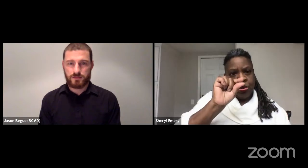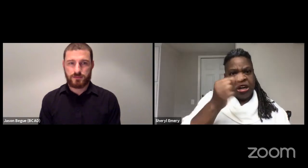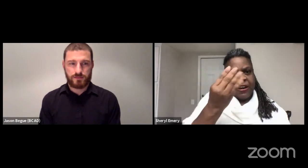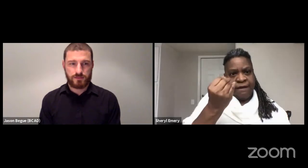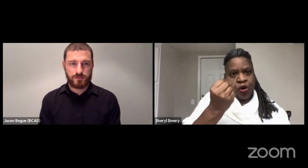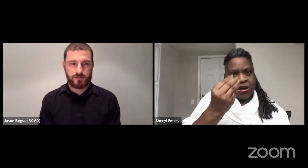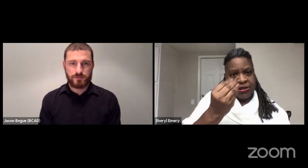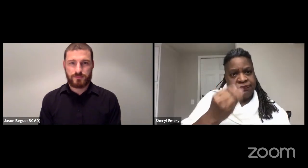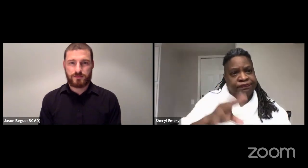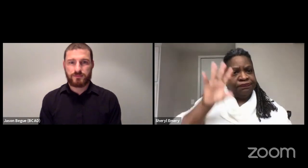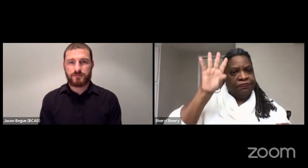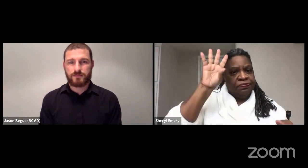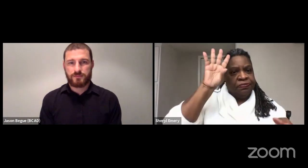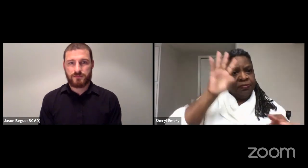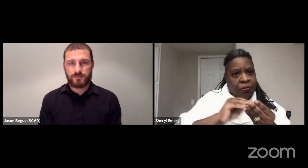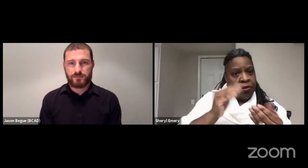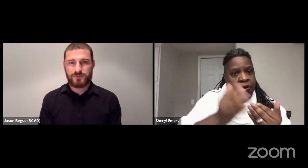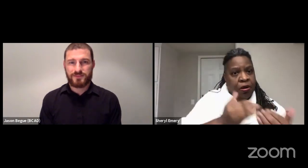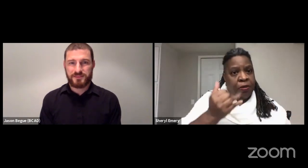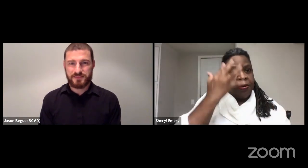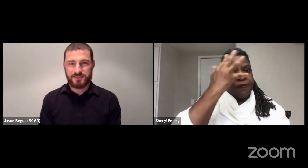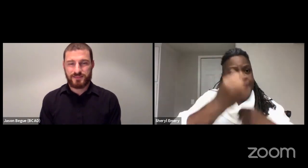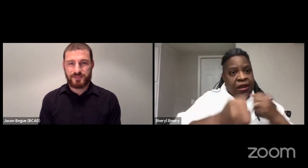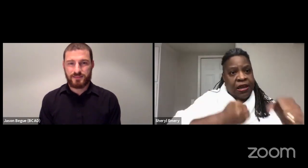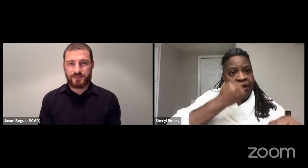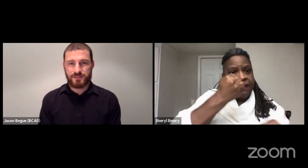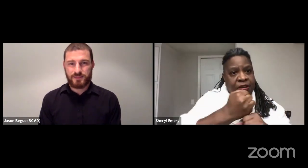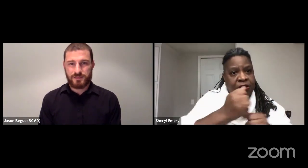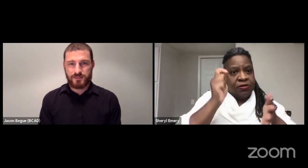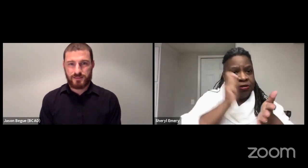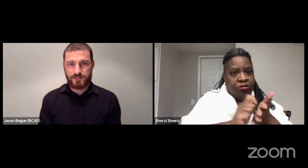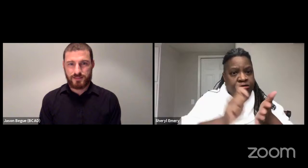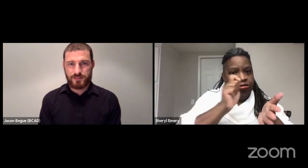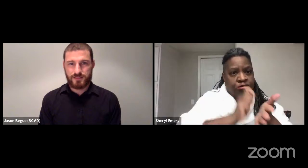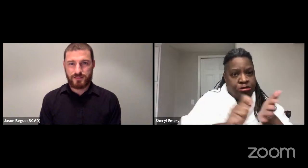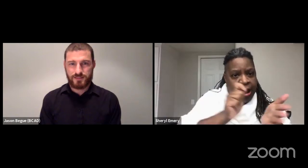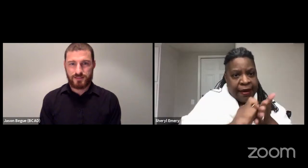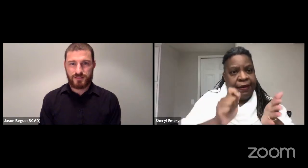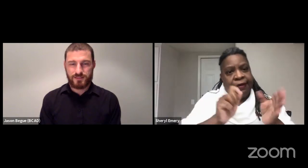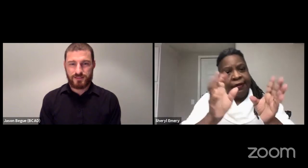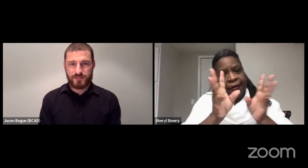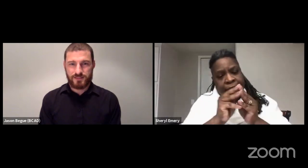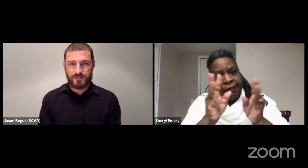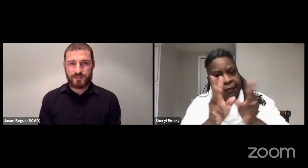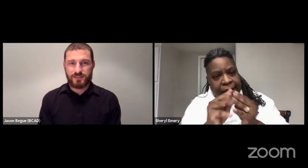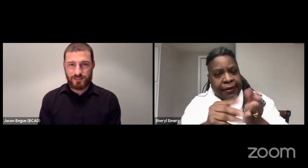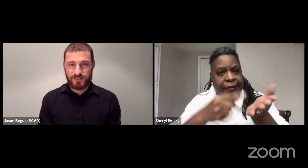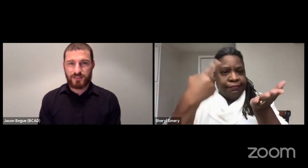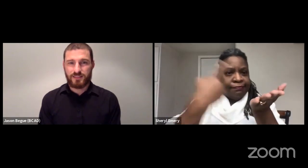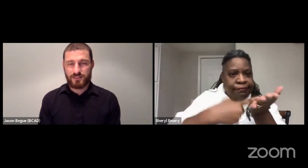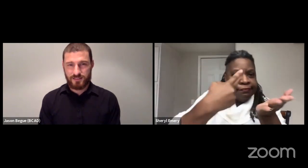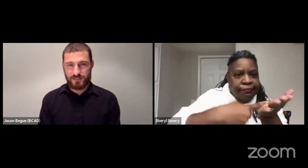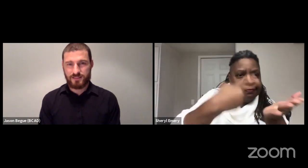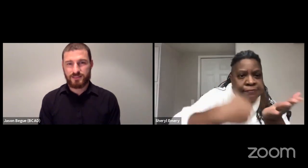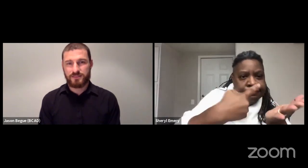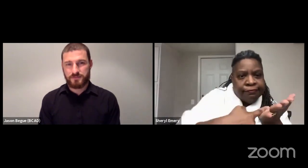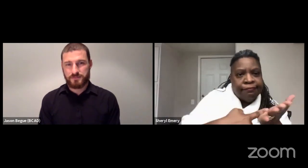That bill passed in 2014. It's been almost 15 year since that was written, lots of meetings,